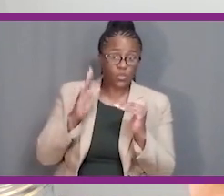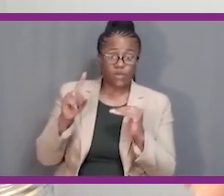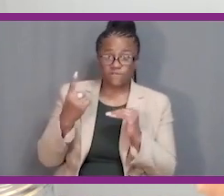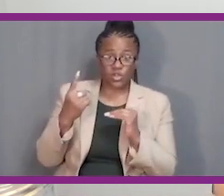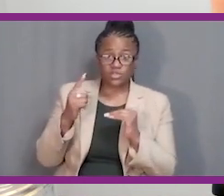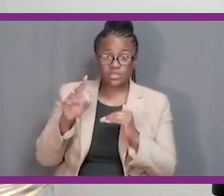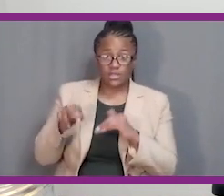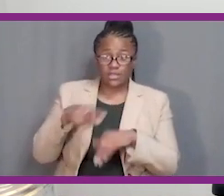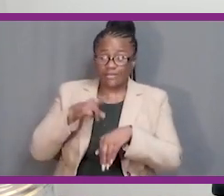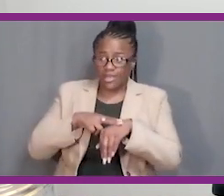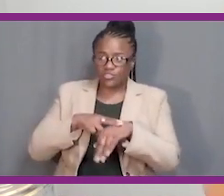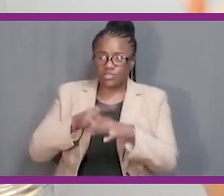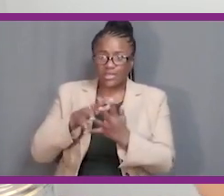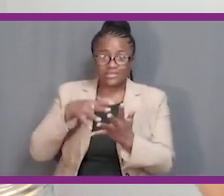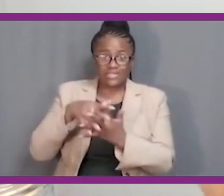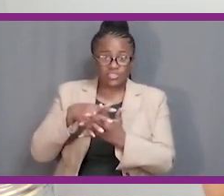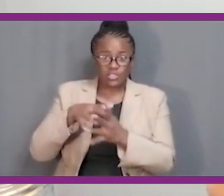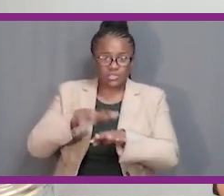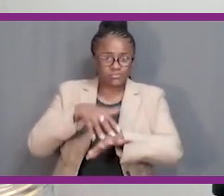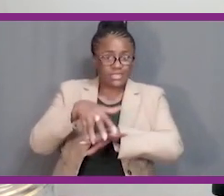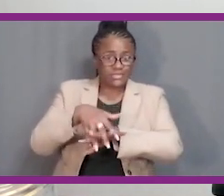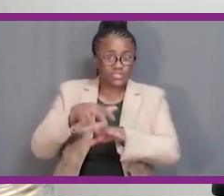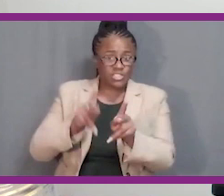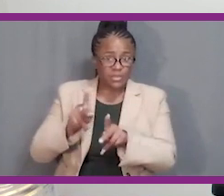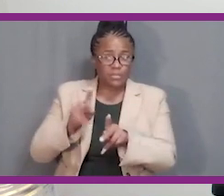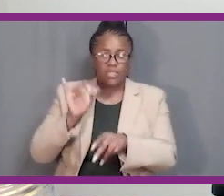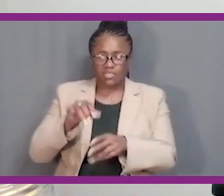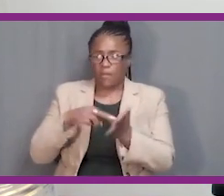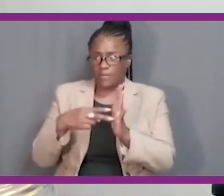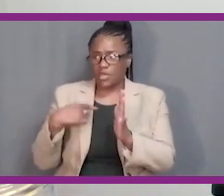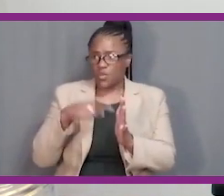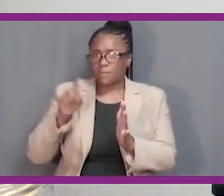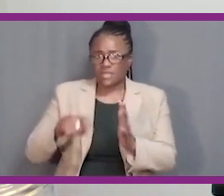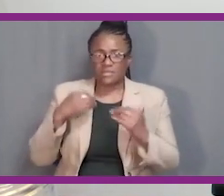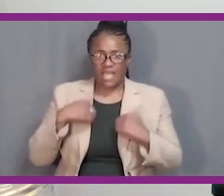an analysis around colonization and settler colonialism. We would have to. And given that,